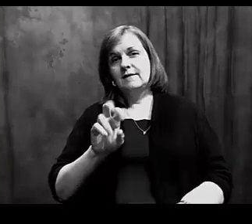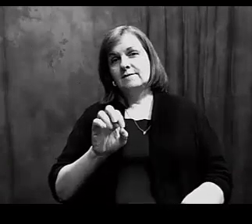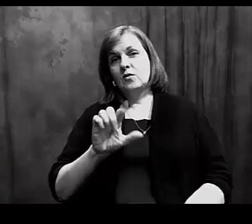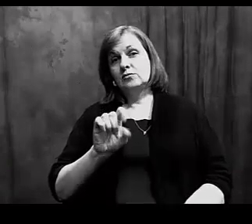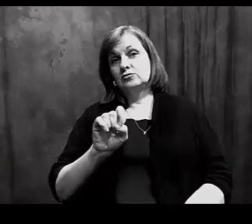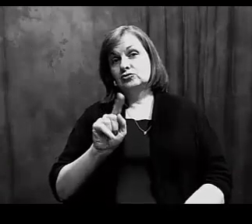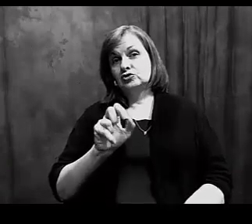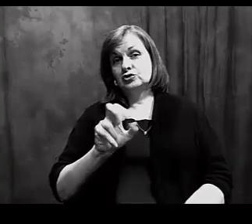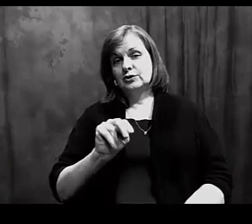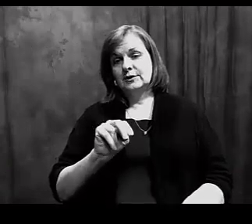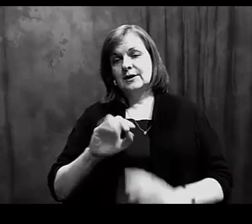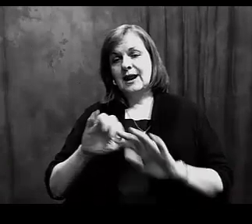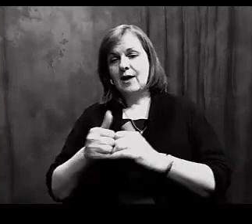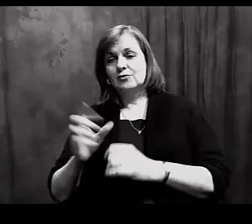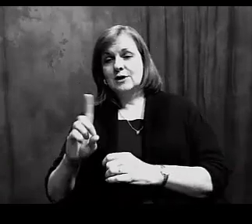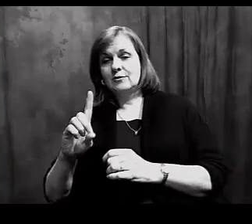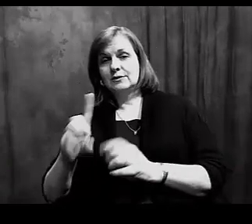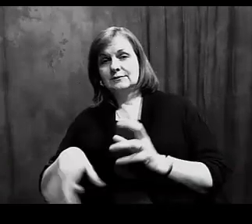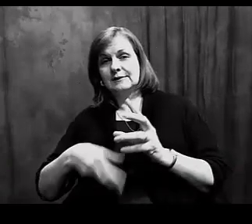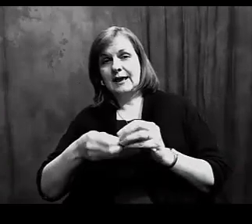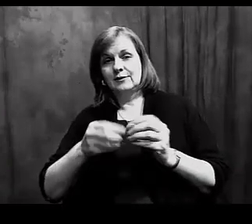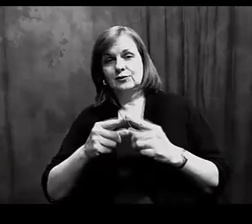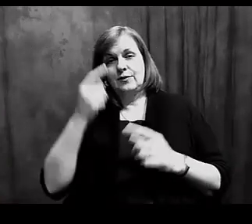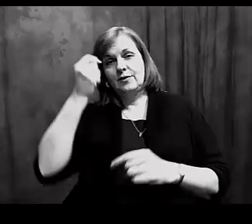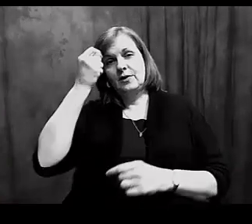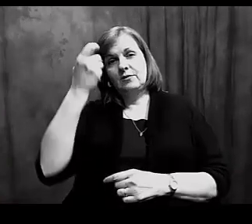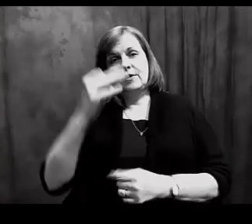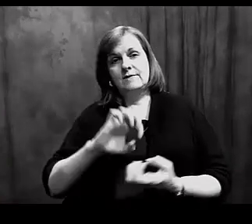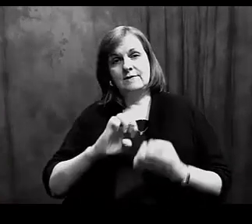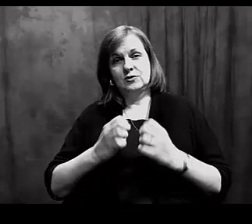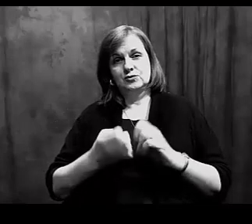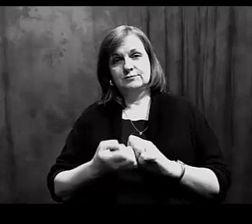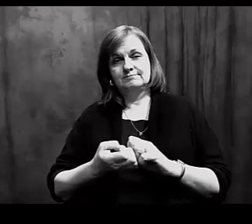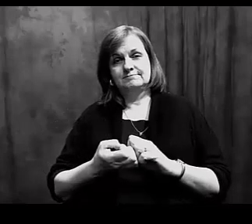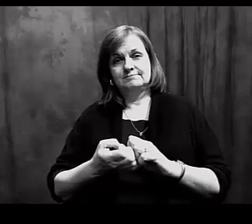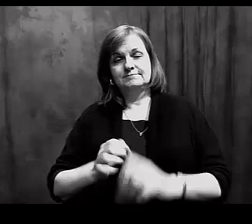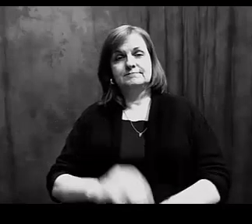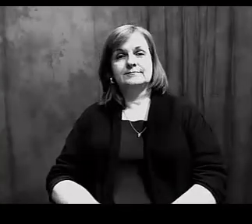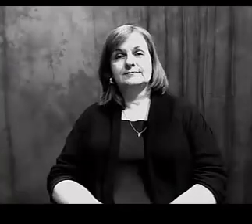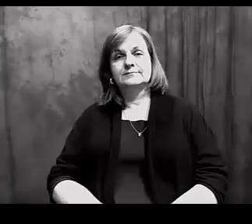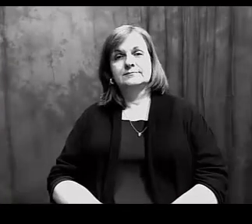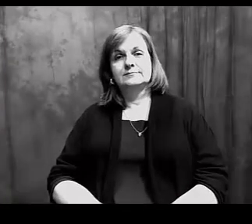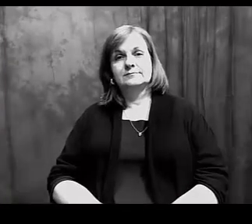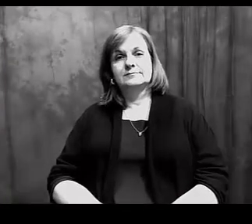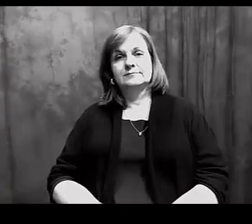and looking at the contributions that he made to the theory of evolution